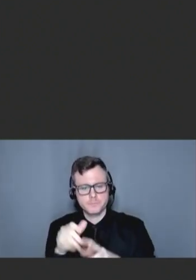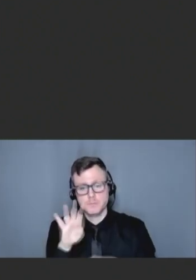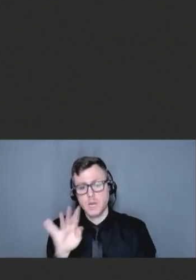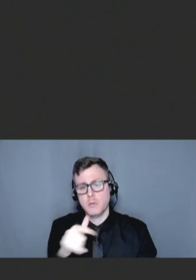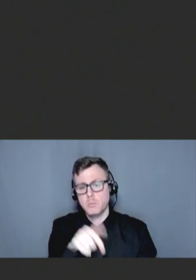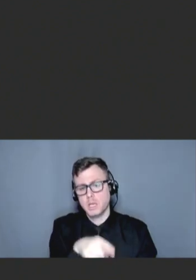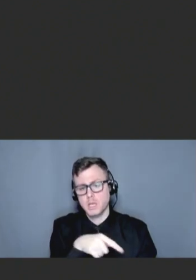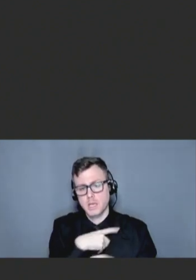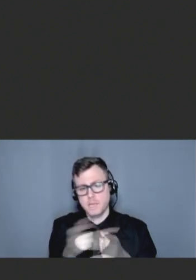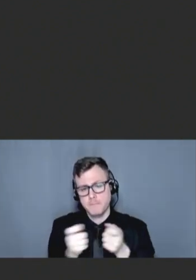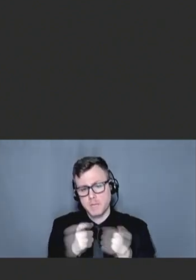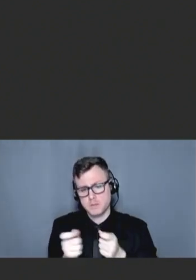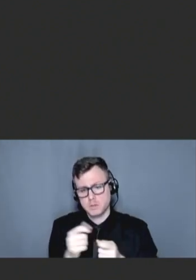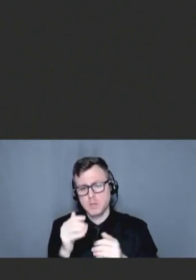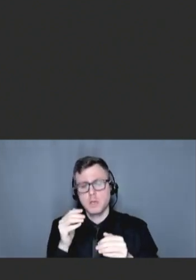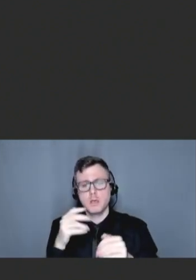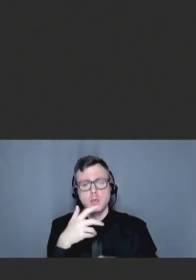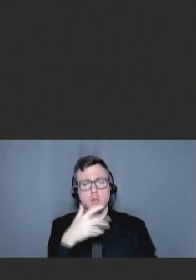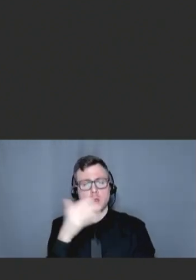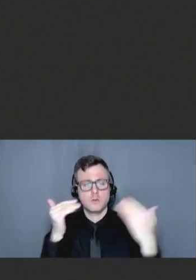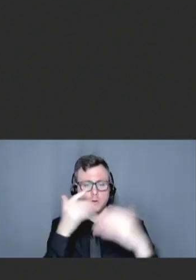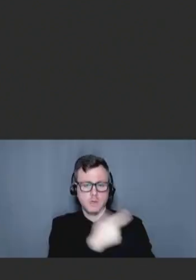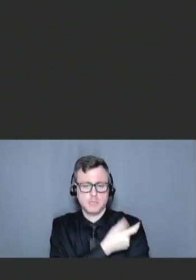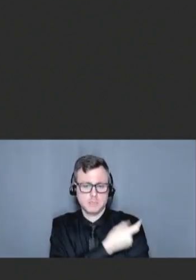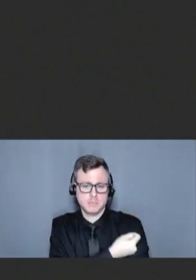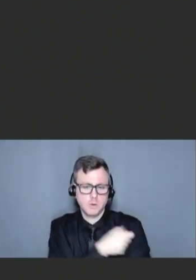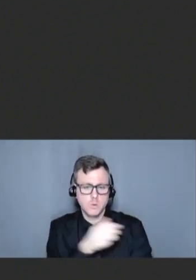vaccine policy coverage changes in Medicare and Medicaid.